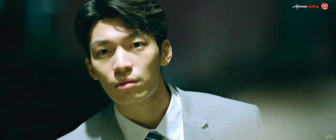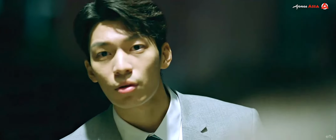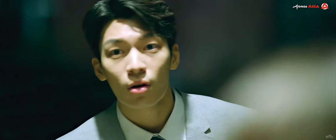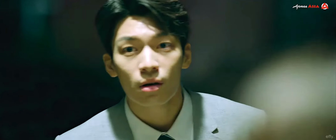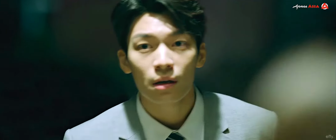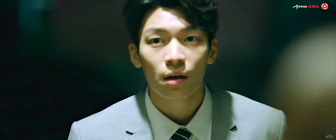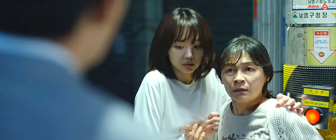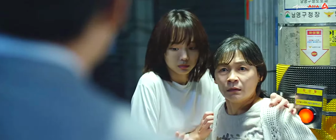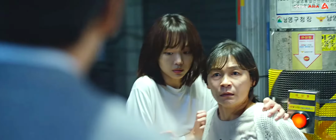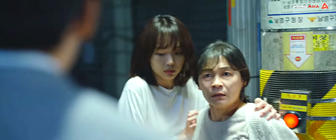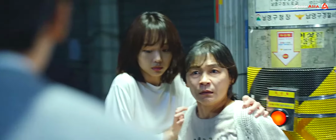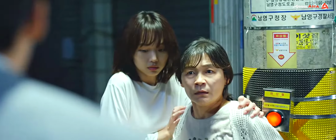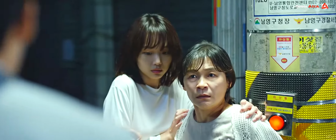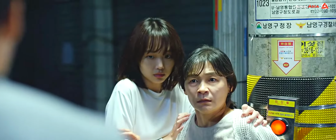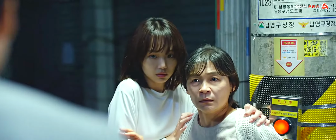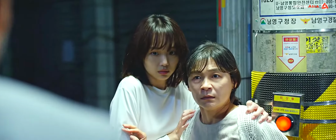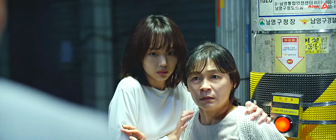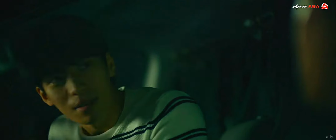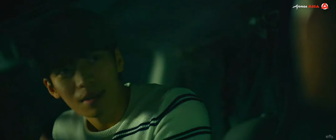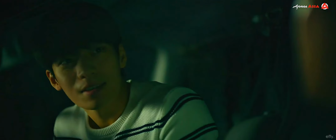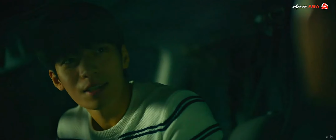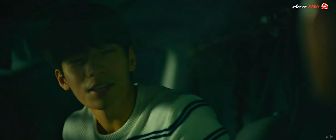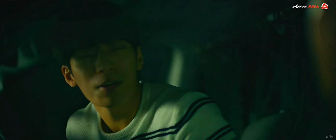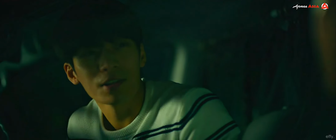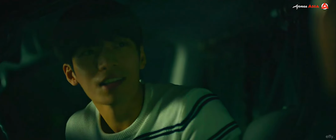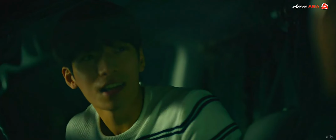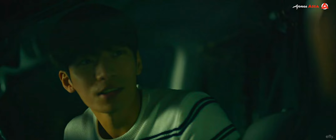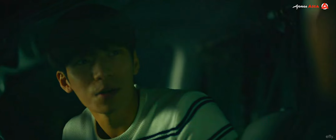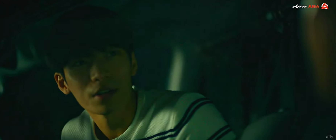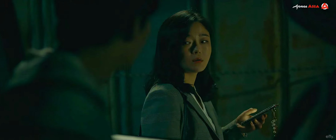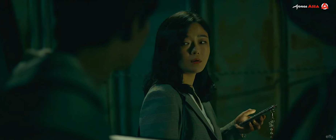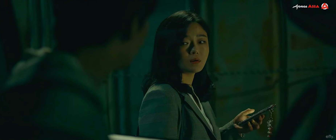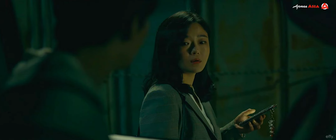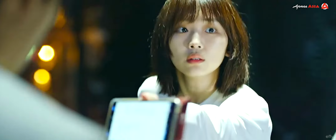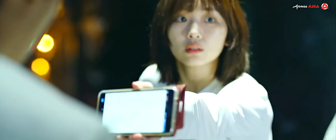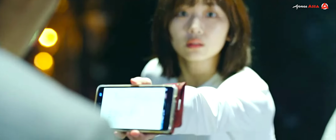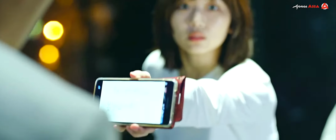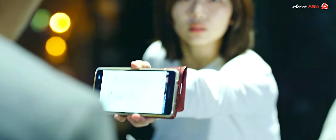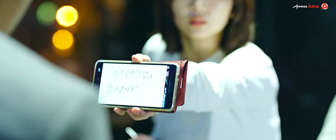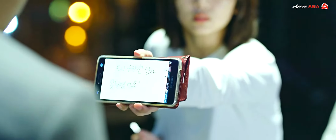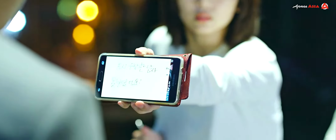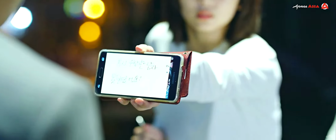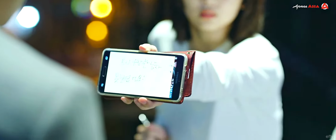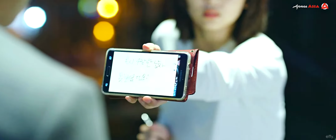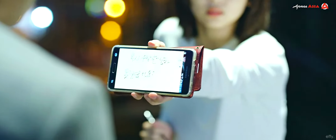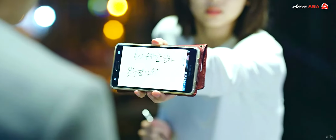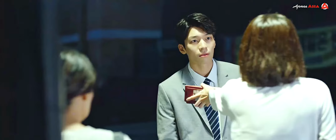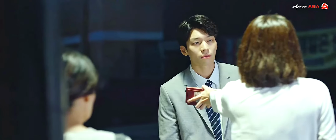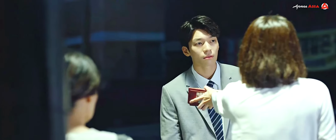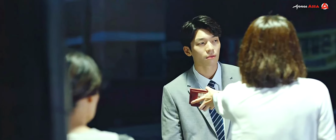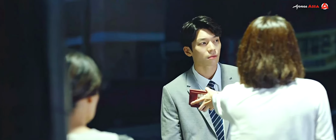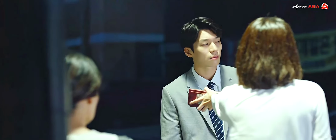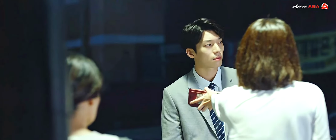Excuse me. Can I ask you something? Get in the car. I'll give you a lift. Have you seen anyone suspicious by any chance?